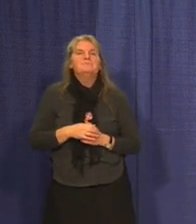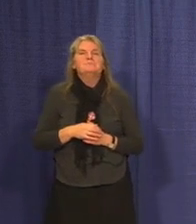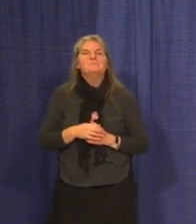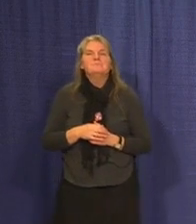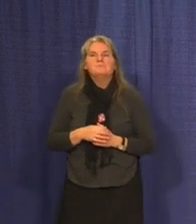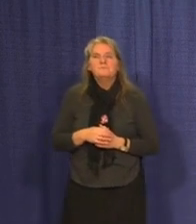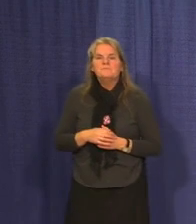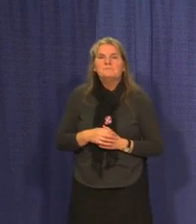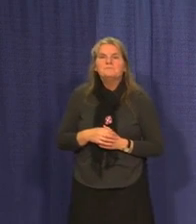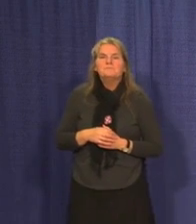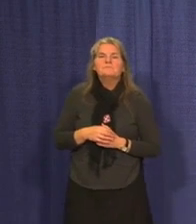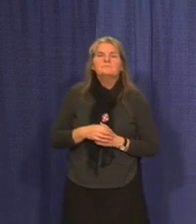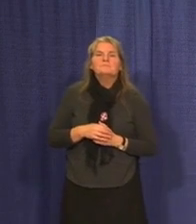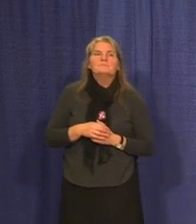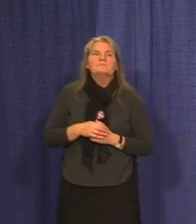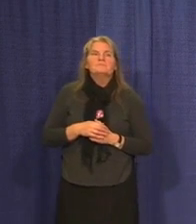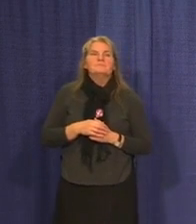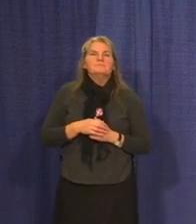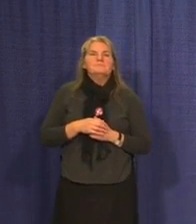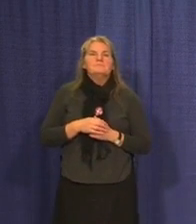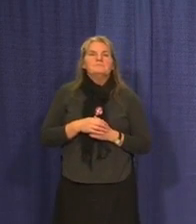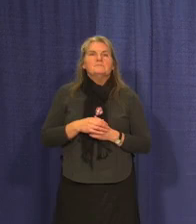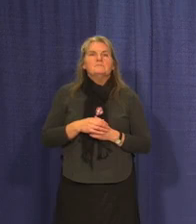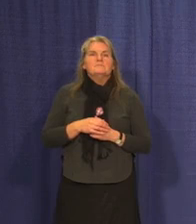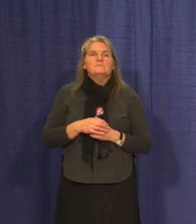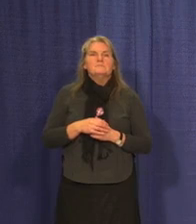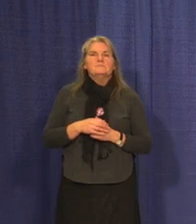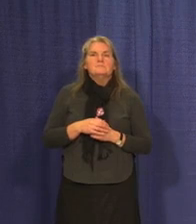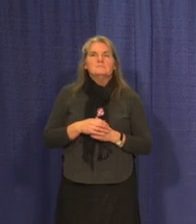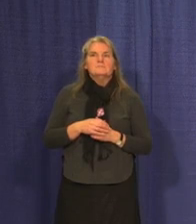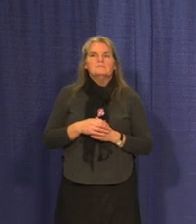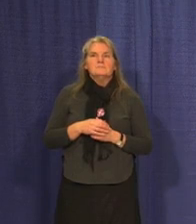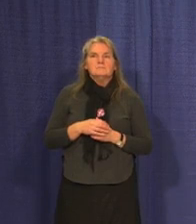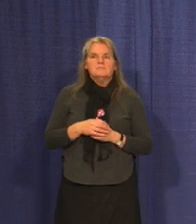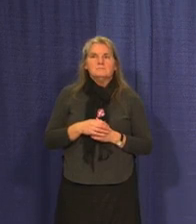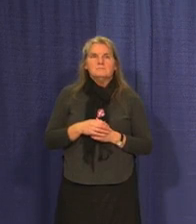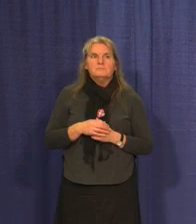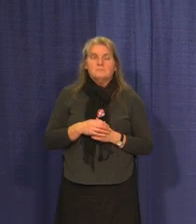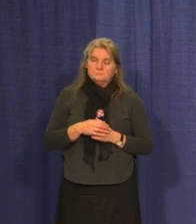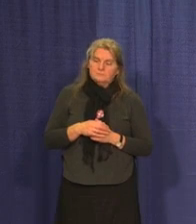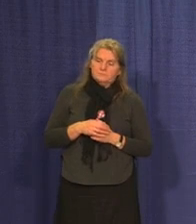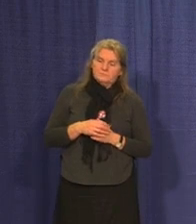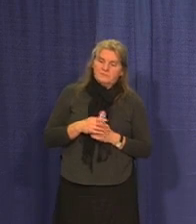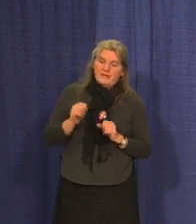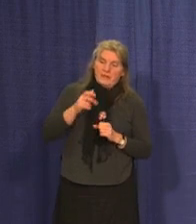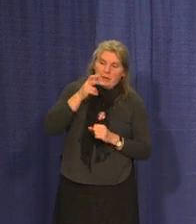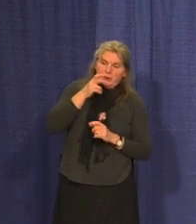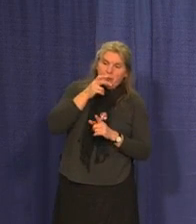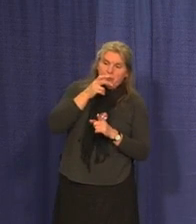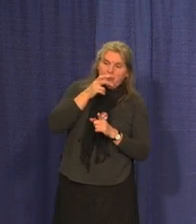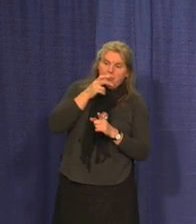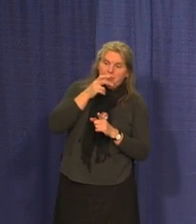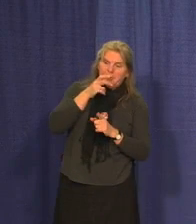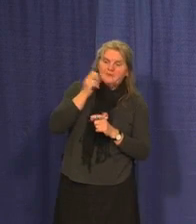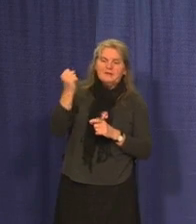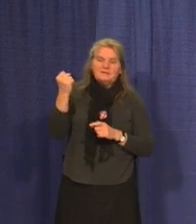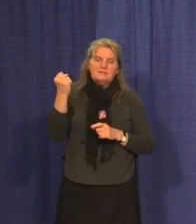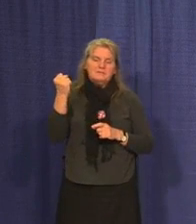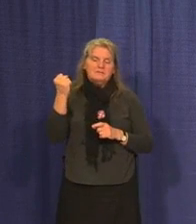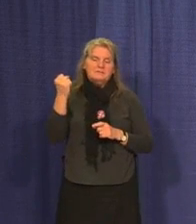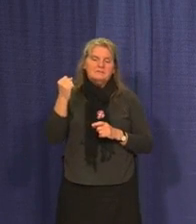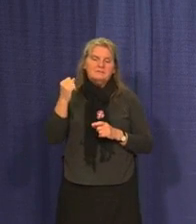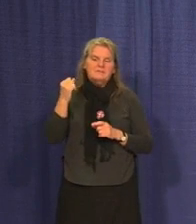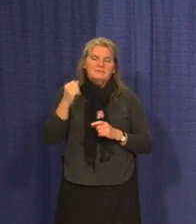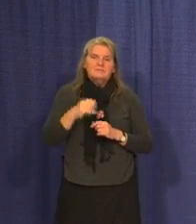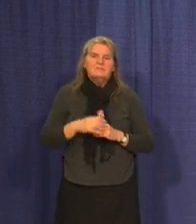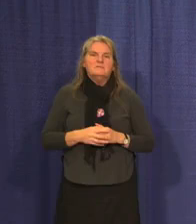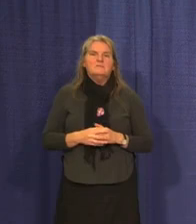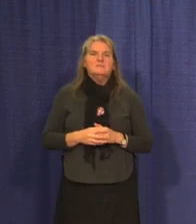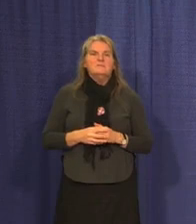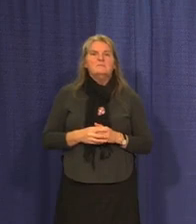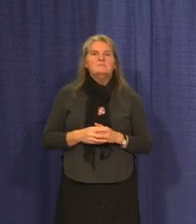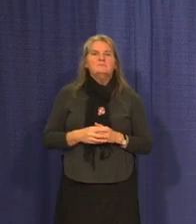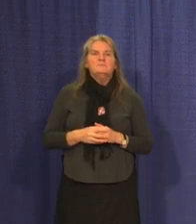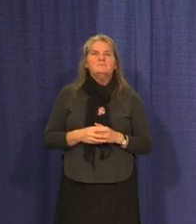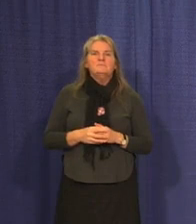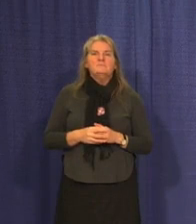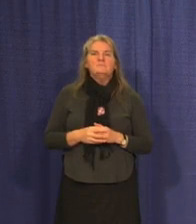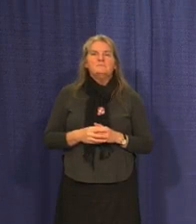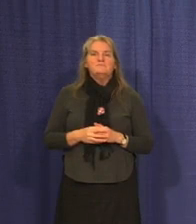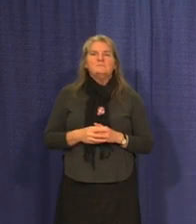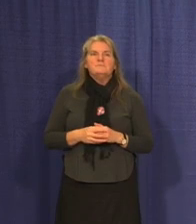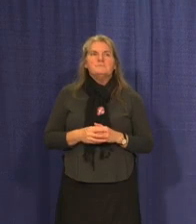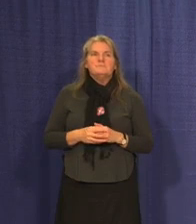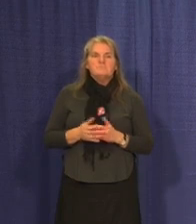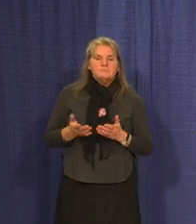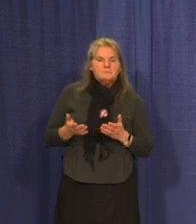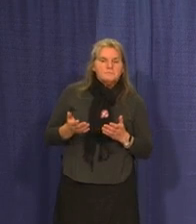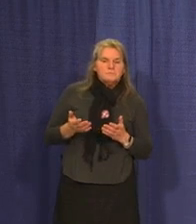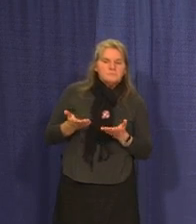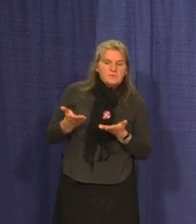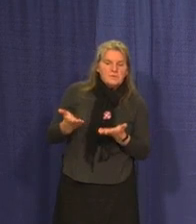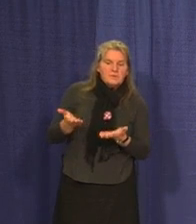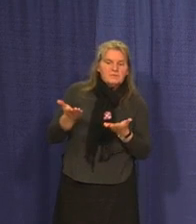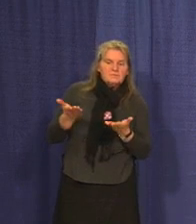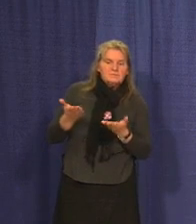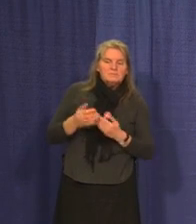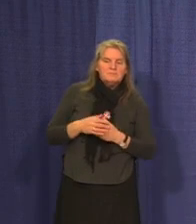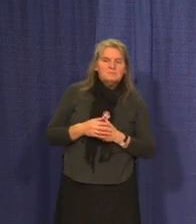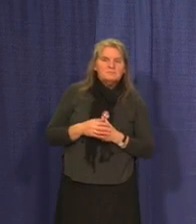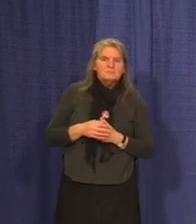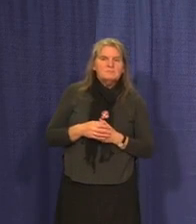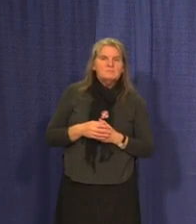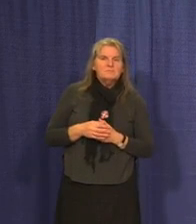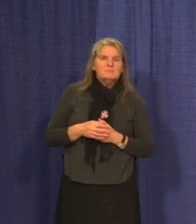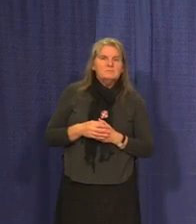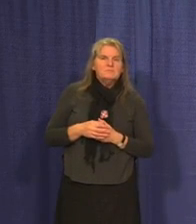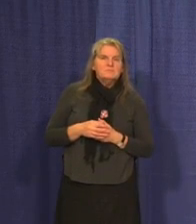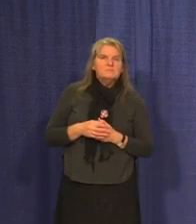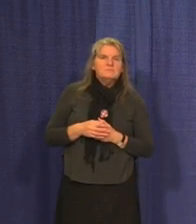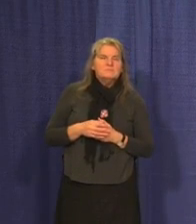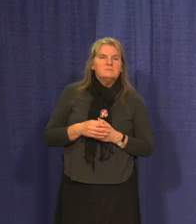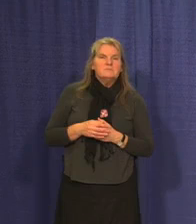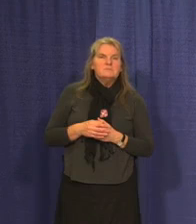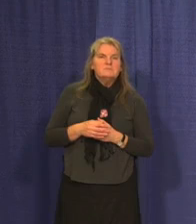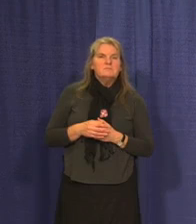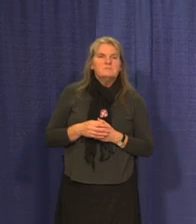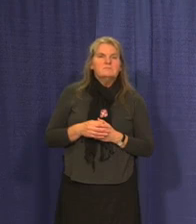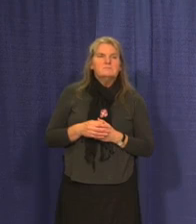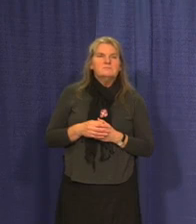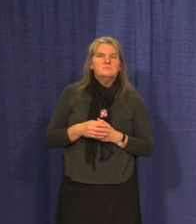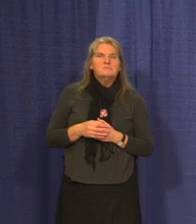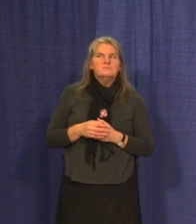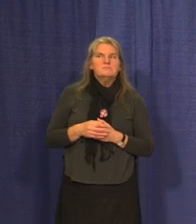[ Speaking French ]